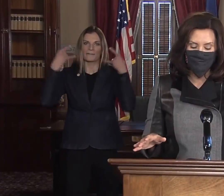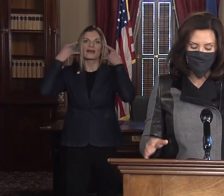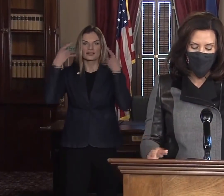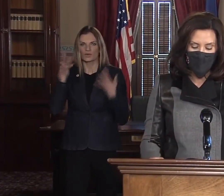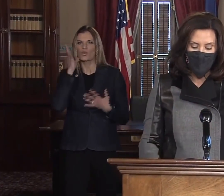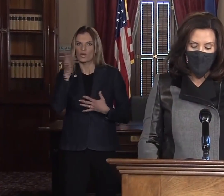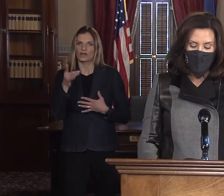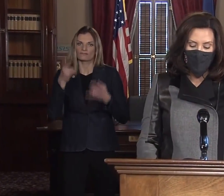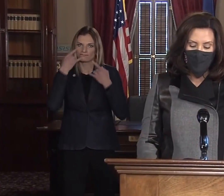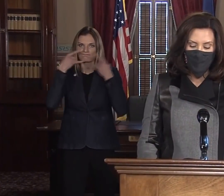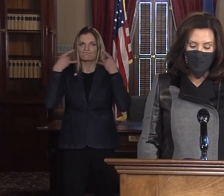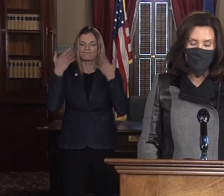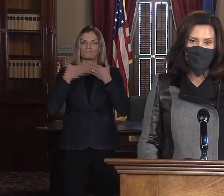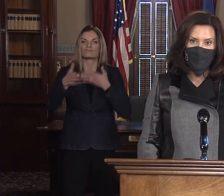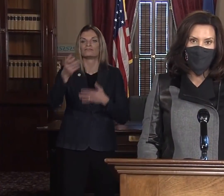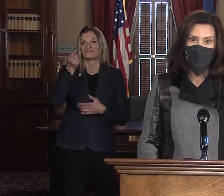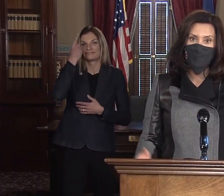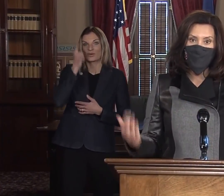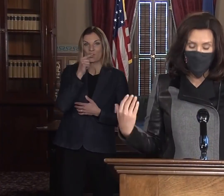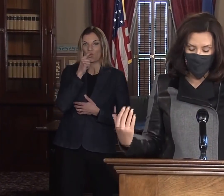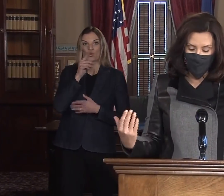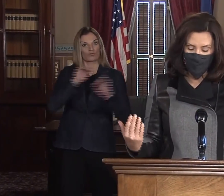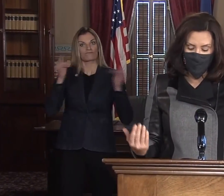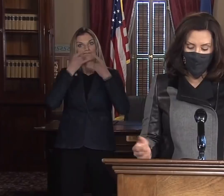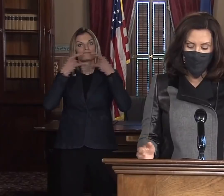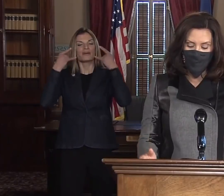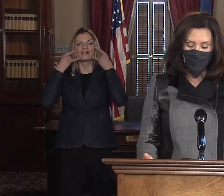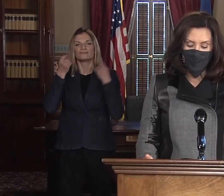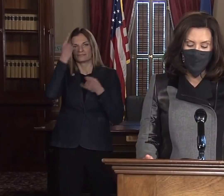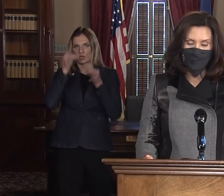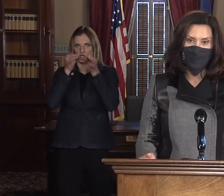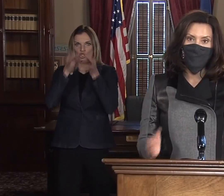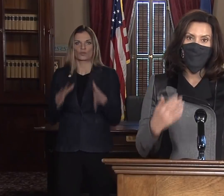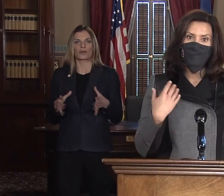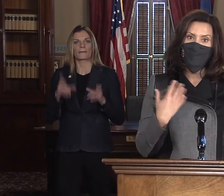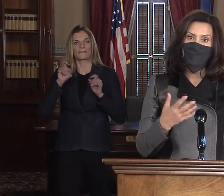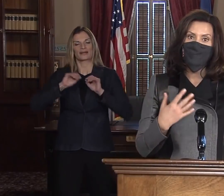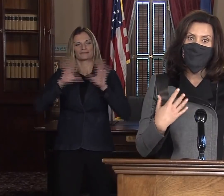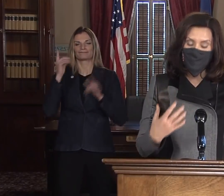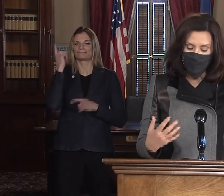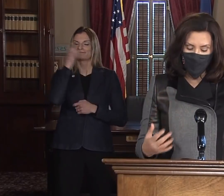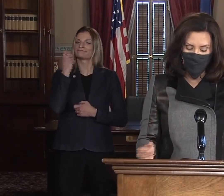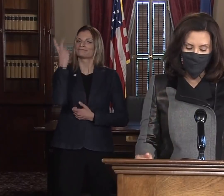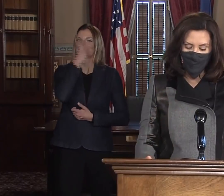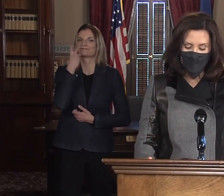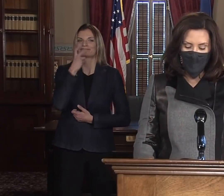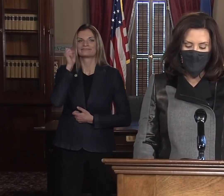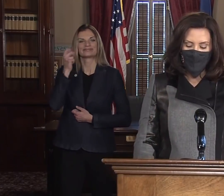MOVING FORWARD, MYSELF, DR DR. CALDOUN AND EVERYONE ELSE WILL BE WEARING A MASK FOR THE ENTIRE DURATION.